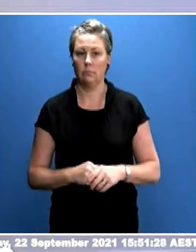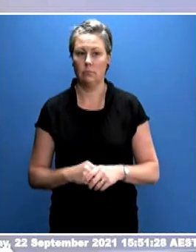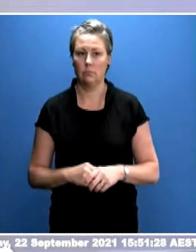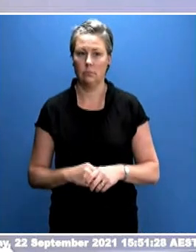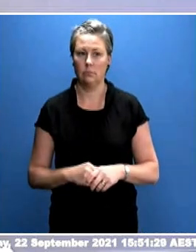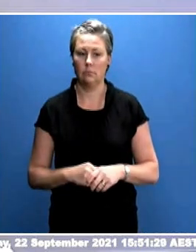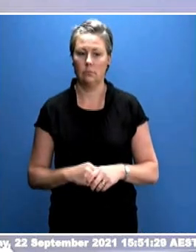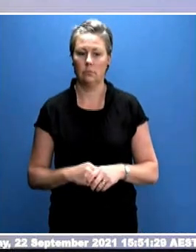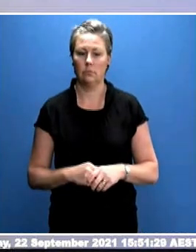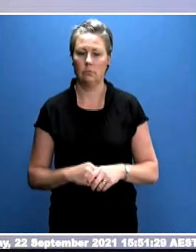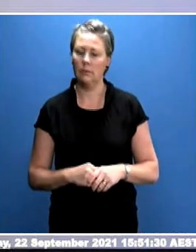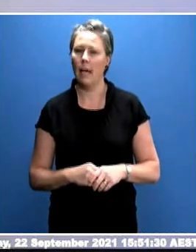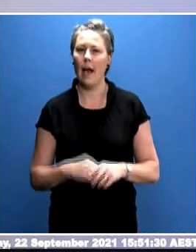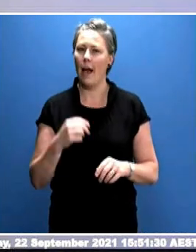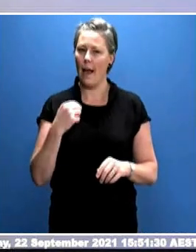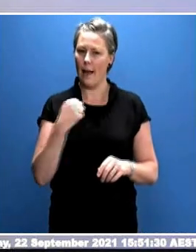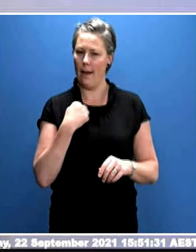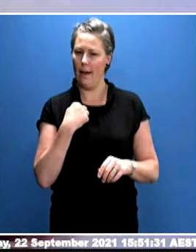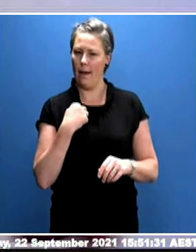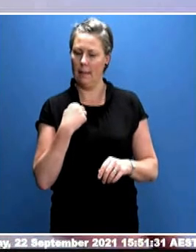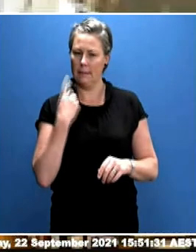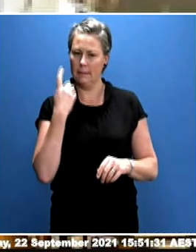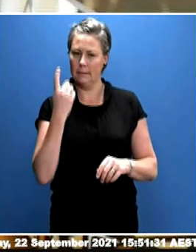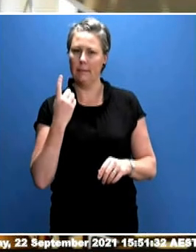I'd be really interested to receive the detail of the